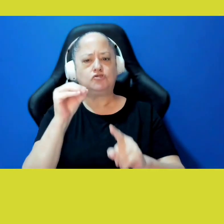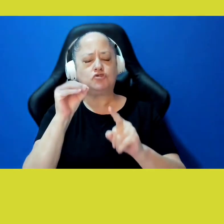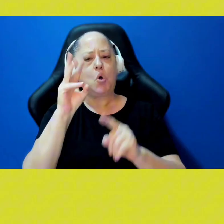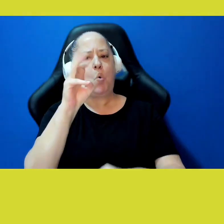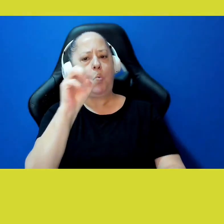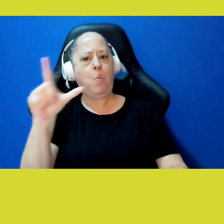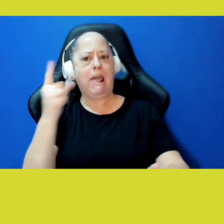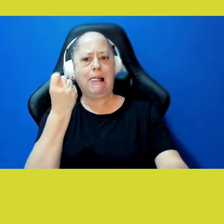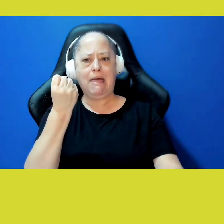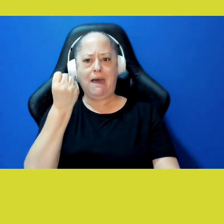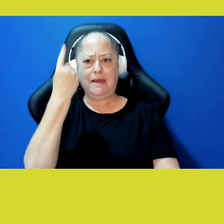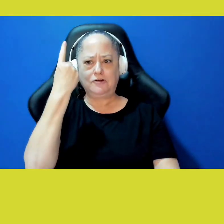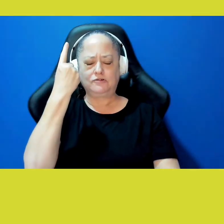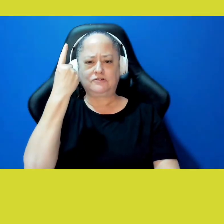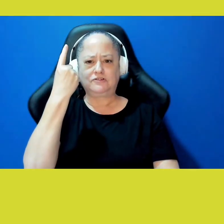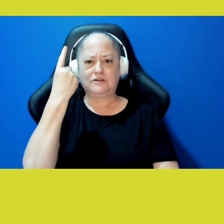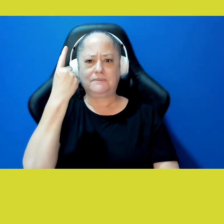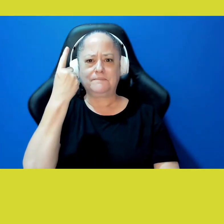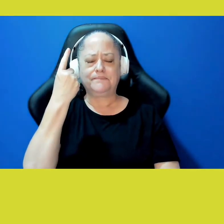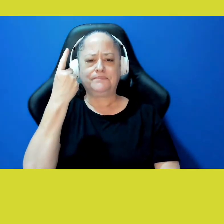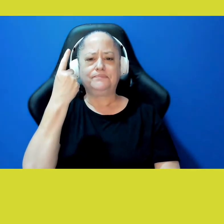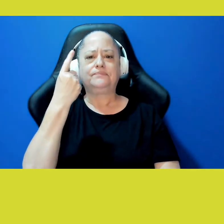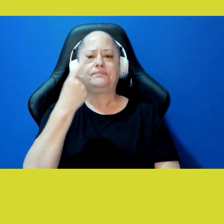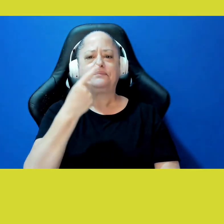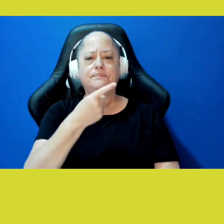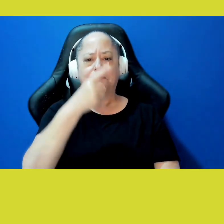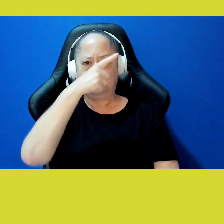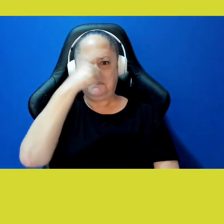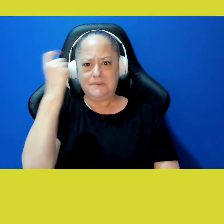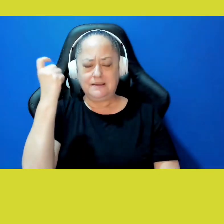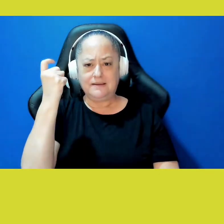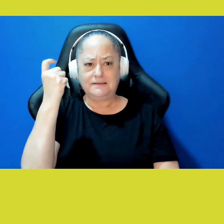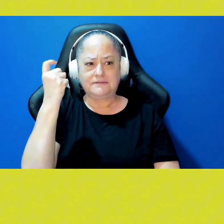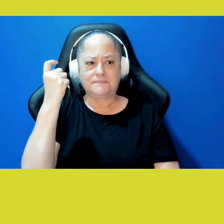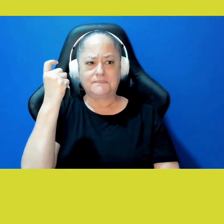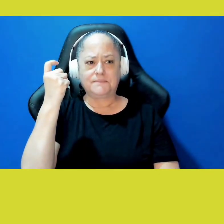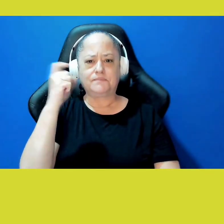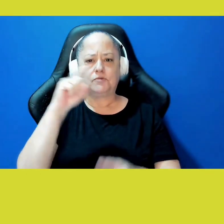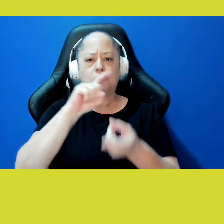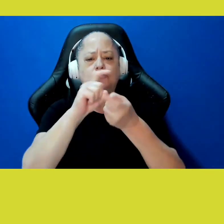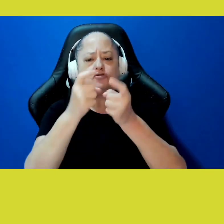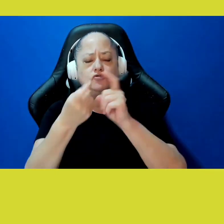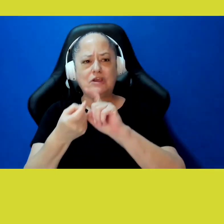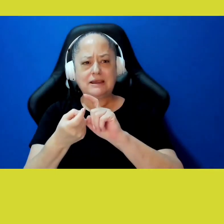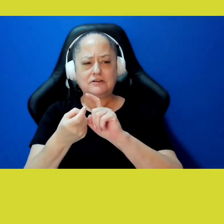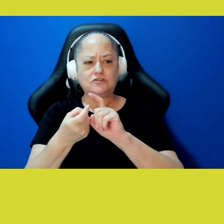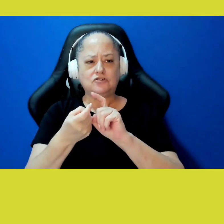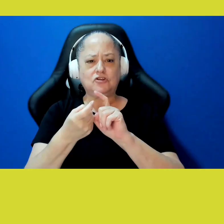and because the change in the authorizing language